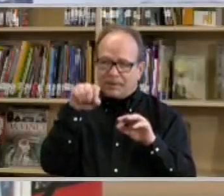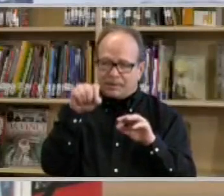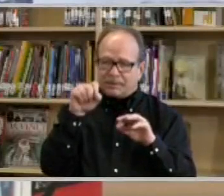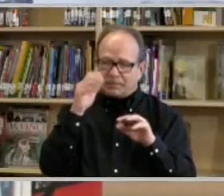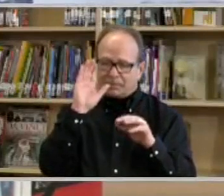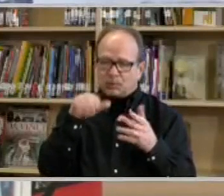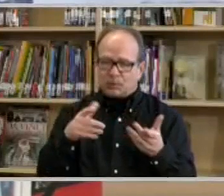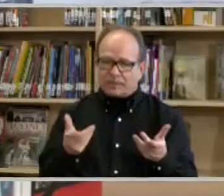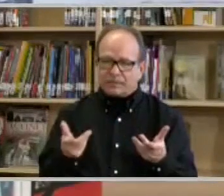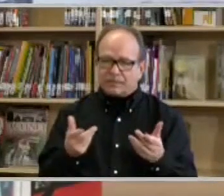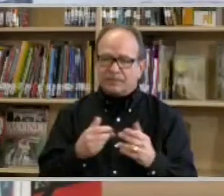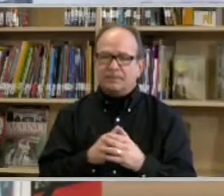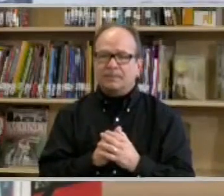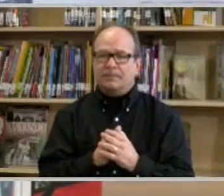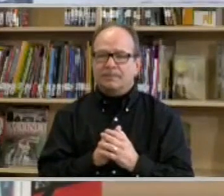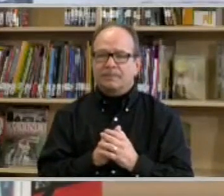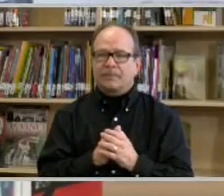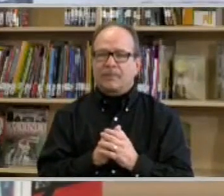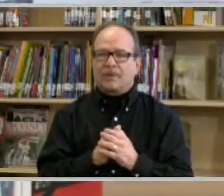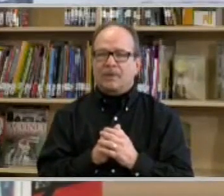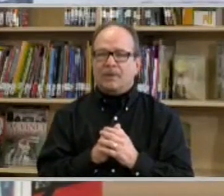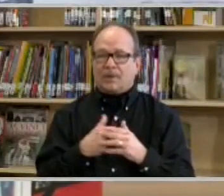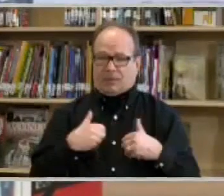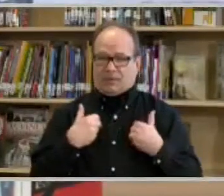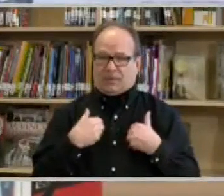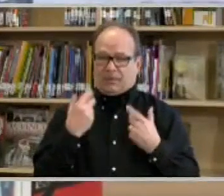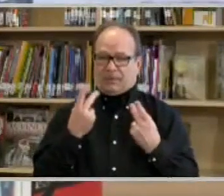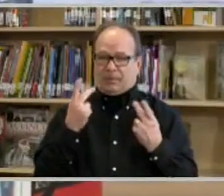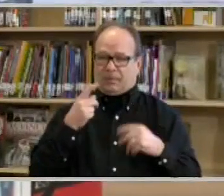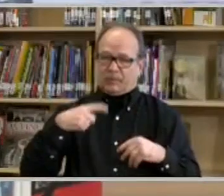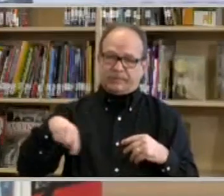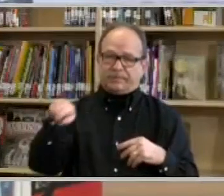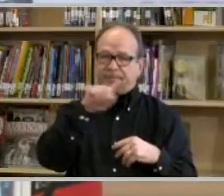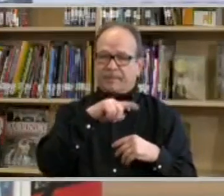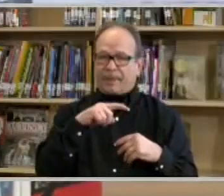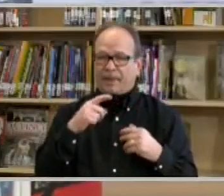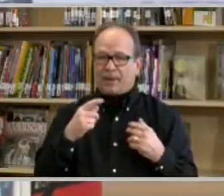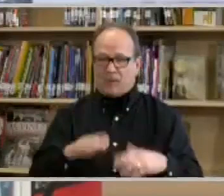TOTALLY ESSENTIAL, AND AS FAR AS